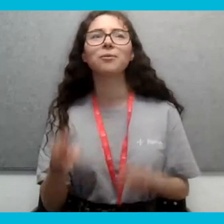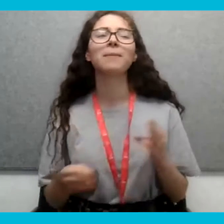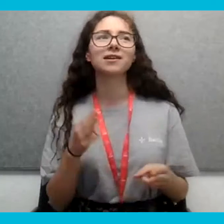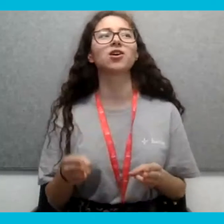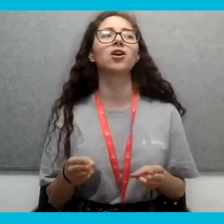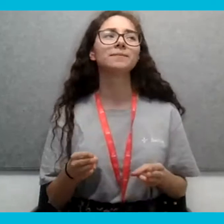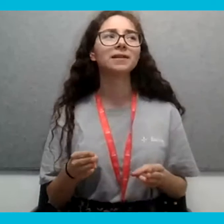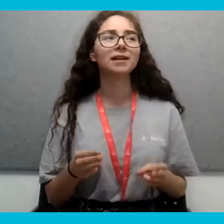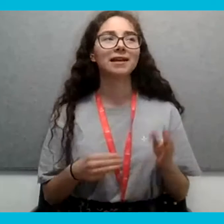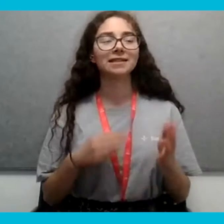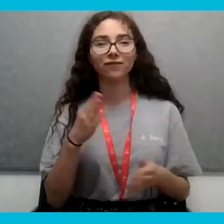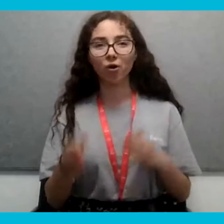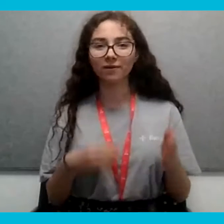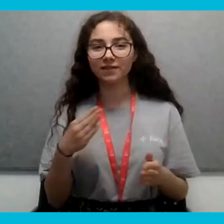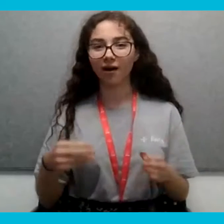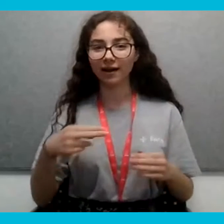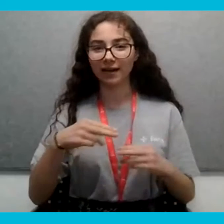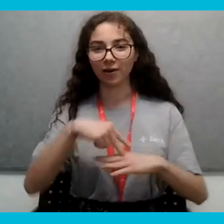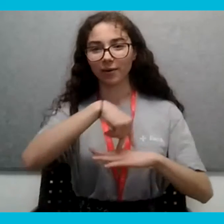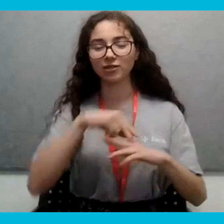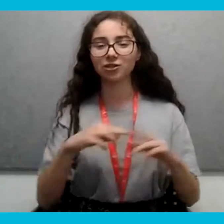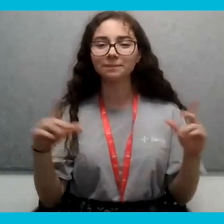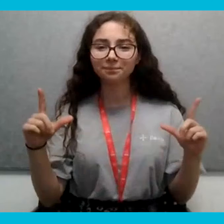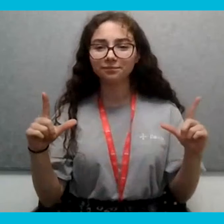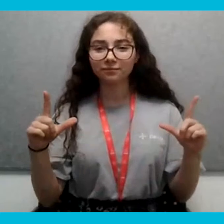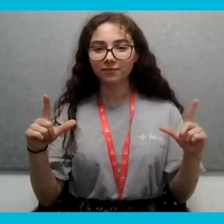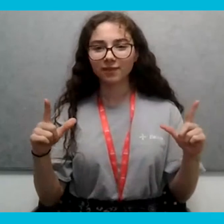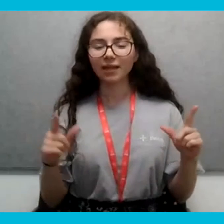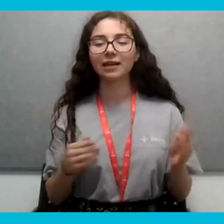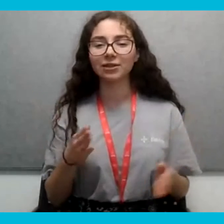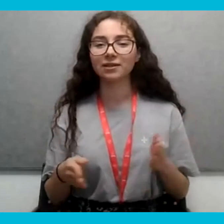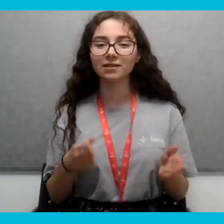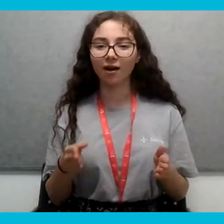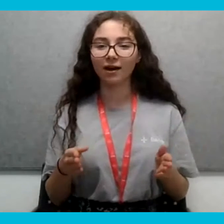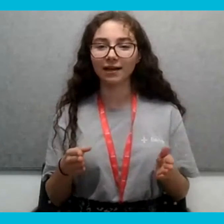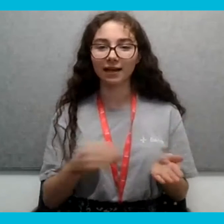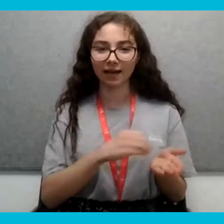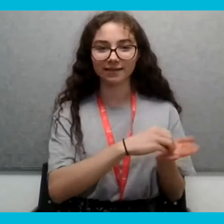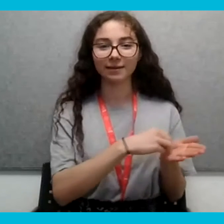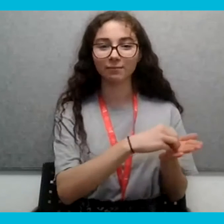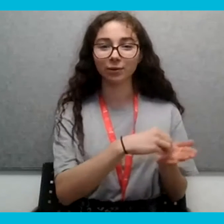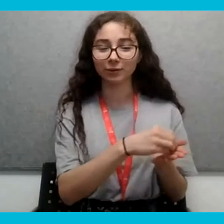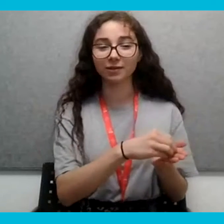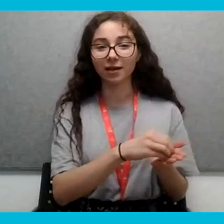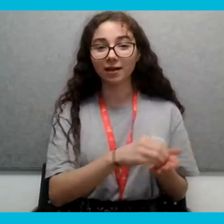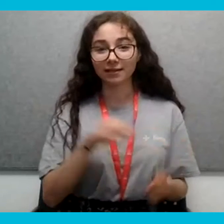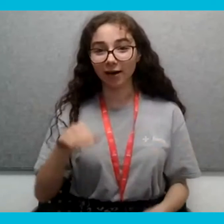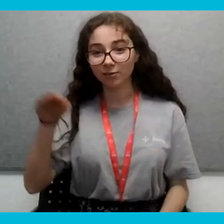So Makaton is a form of sign language. And it uses signing and symbols to